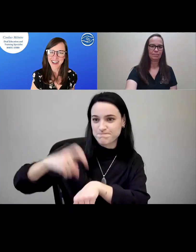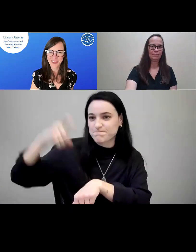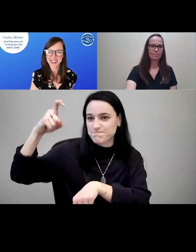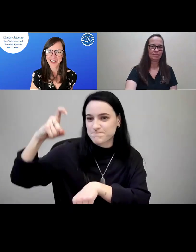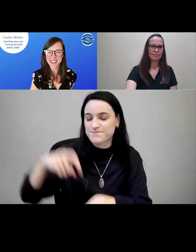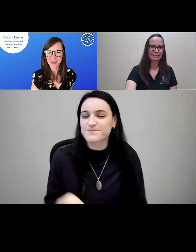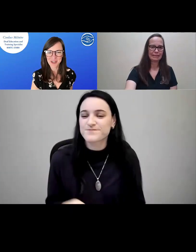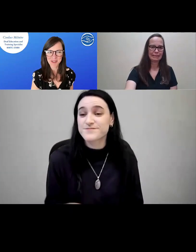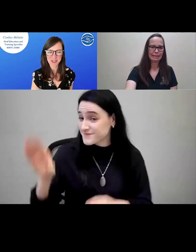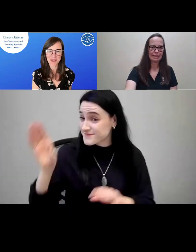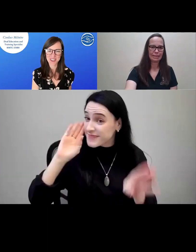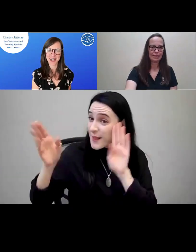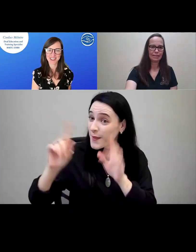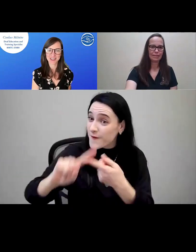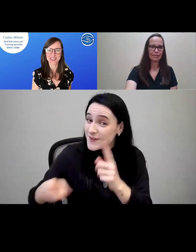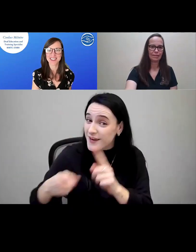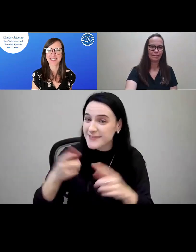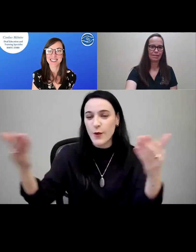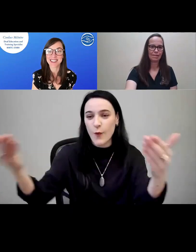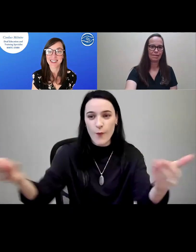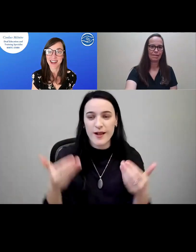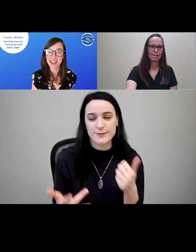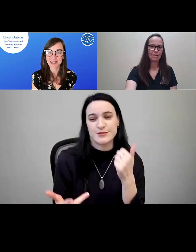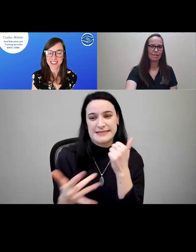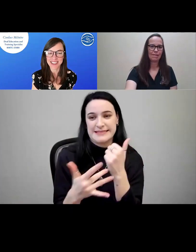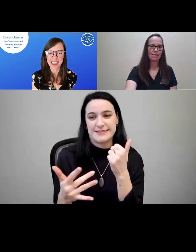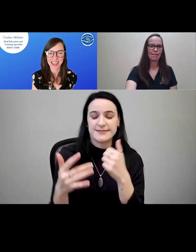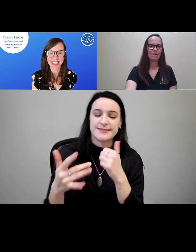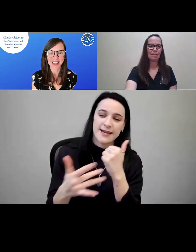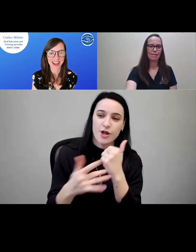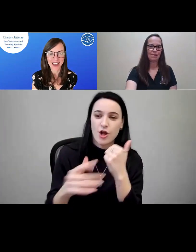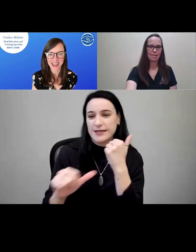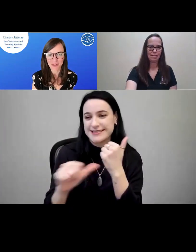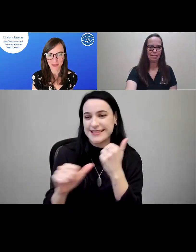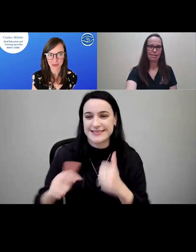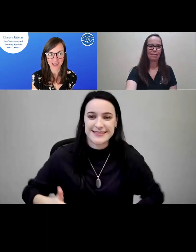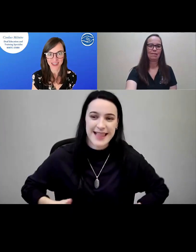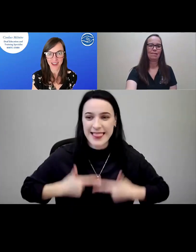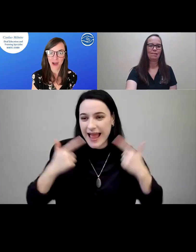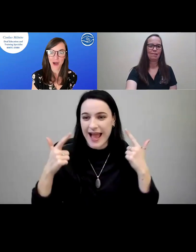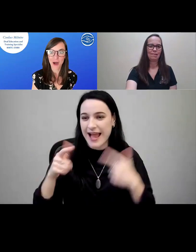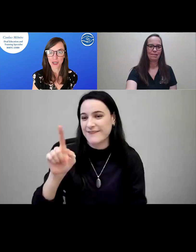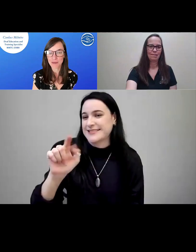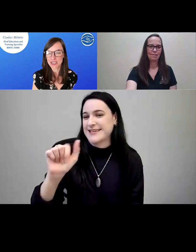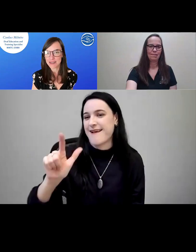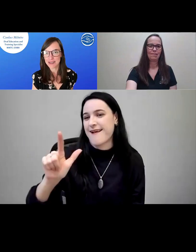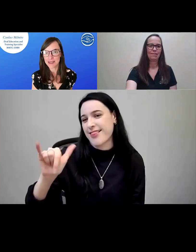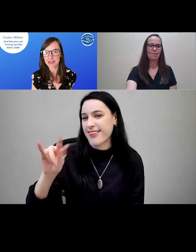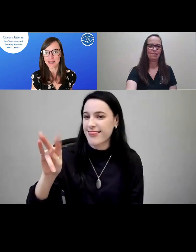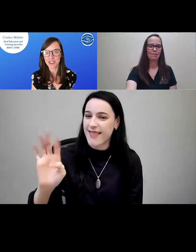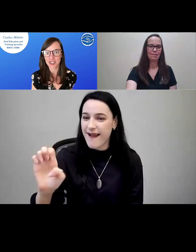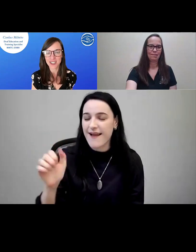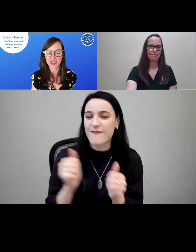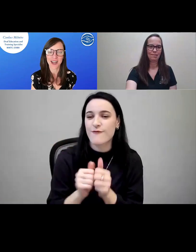Hi friends, welcome to Technical Assistance Live, TA-Live! with RMTC-DHH.